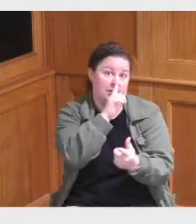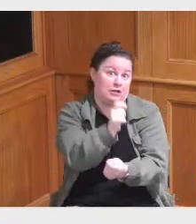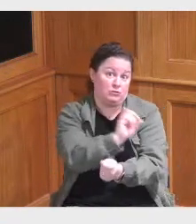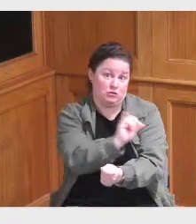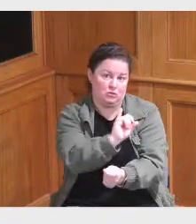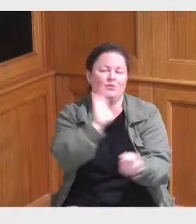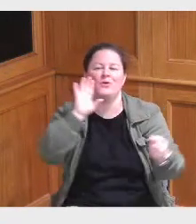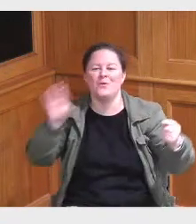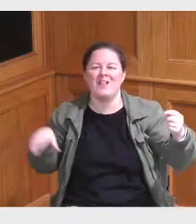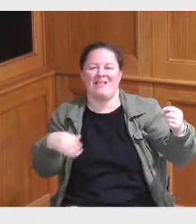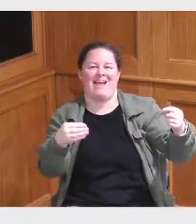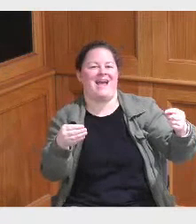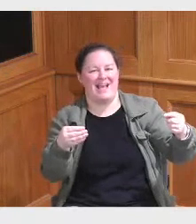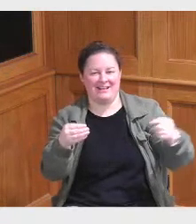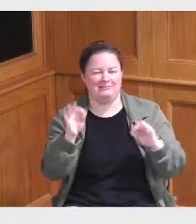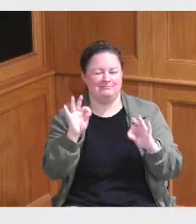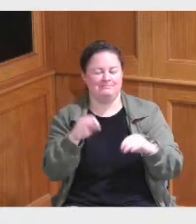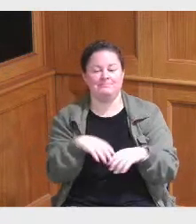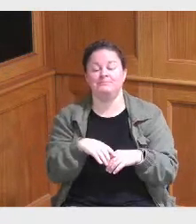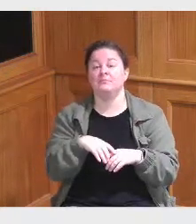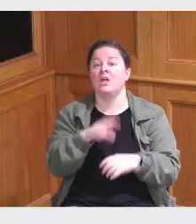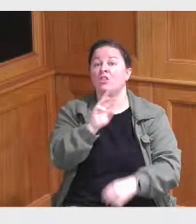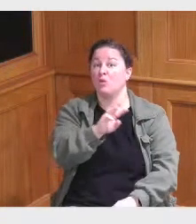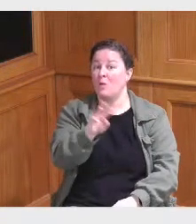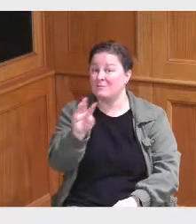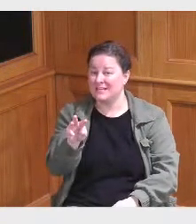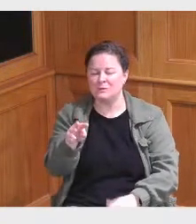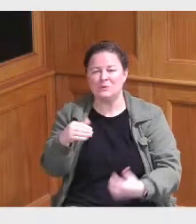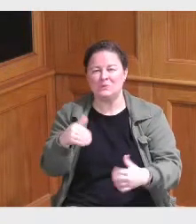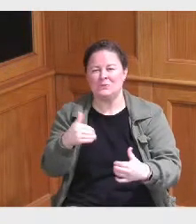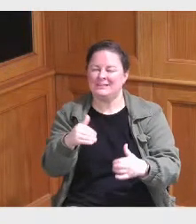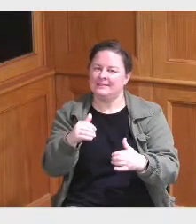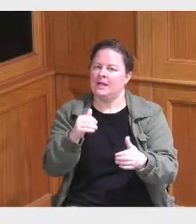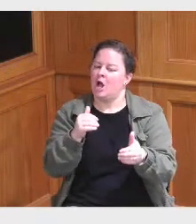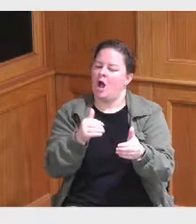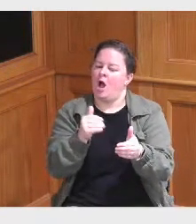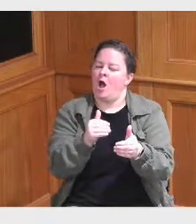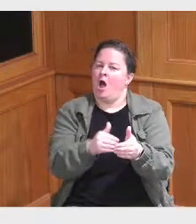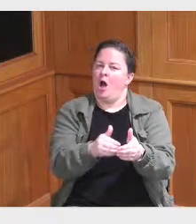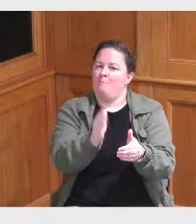the web page is in the final development stage we will message it out to all of our